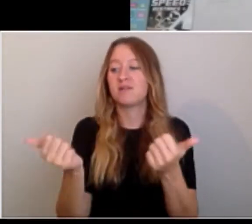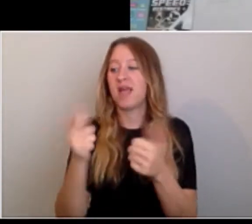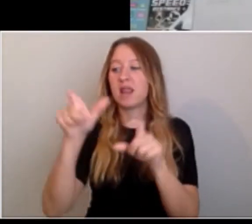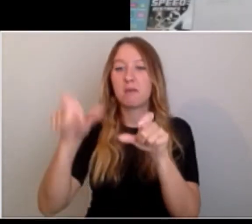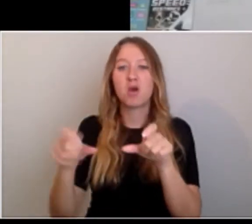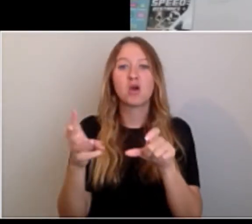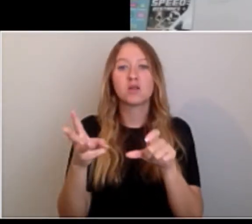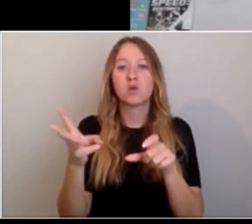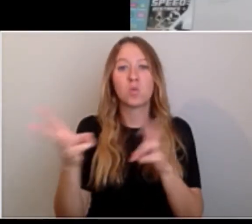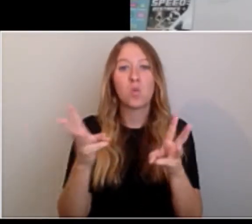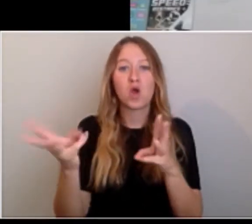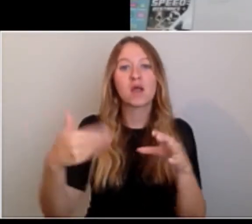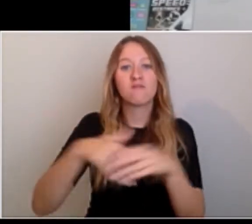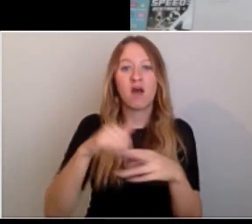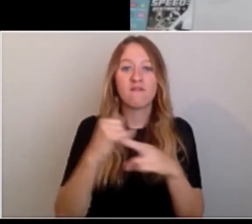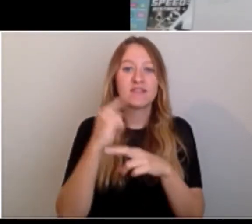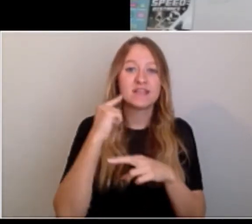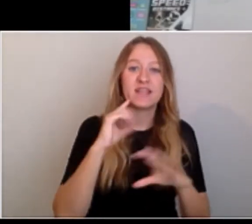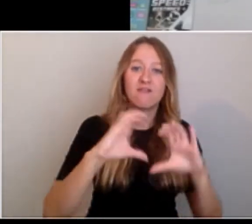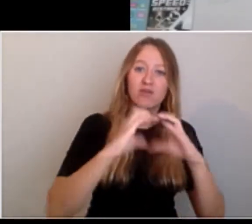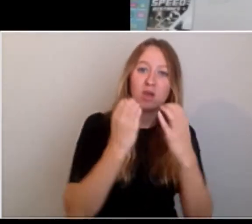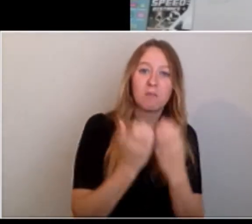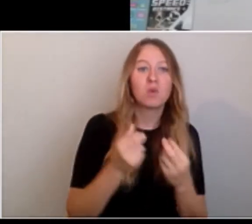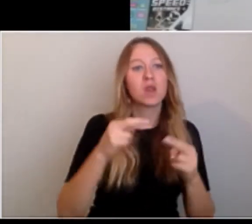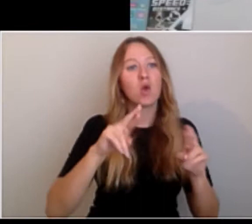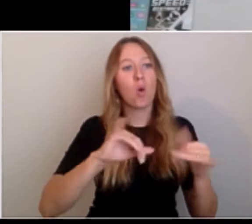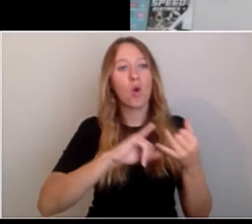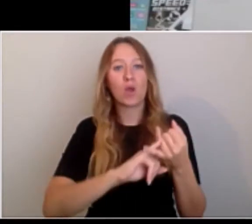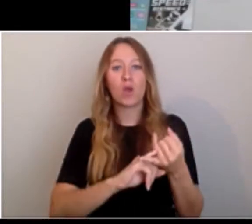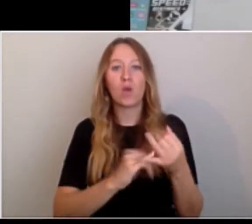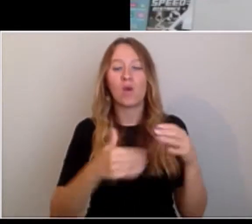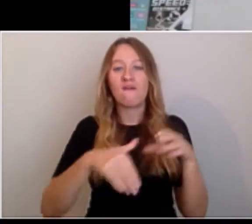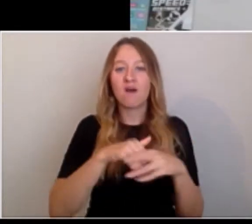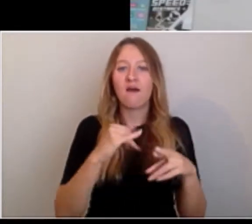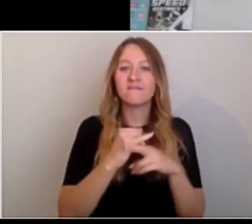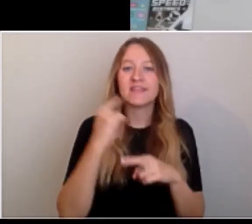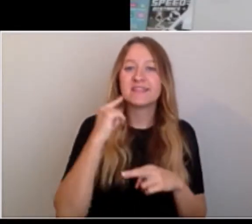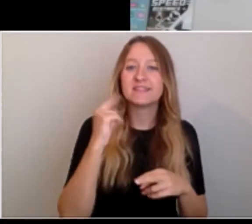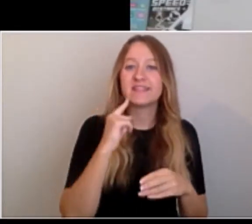anybody working in the Deaf community or involved in Deaf